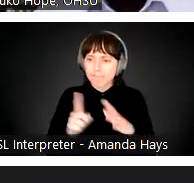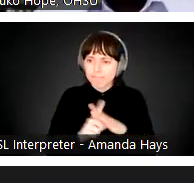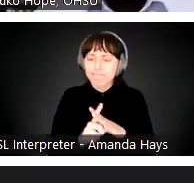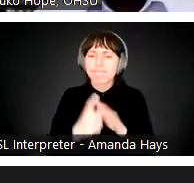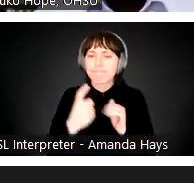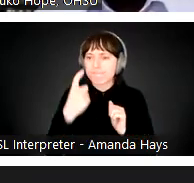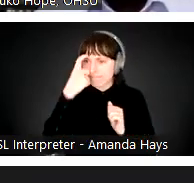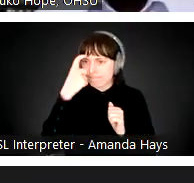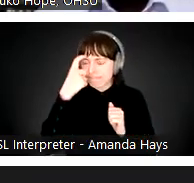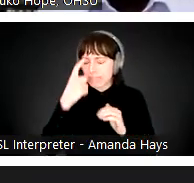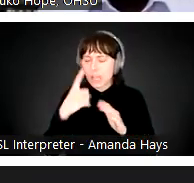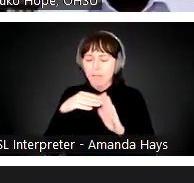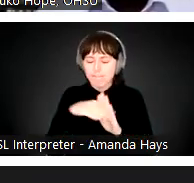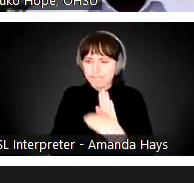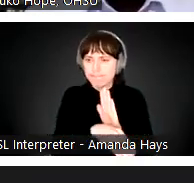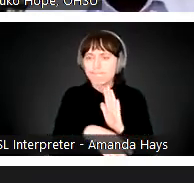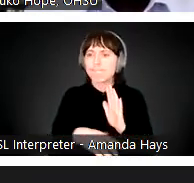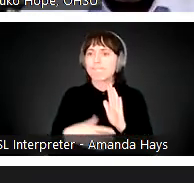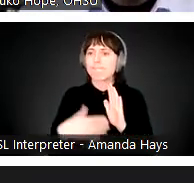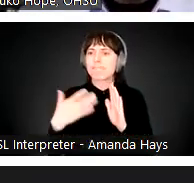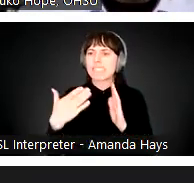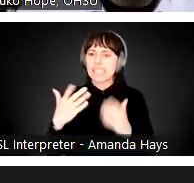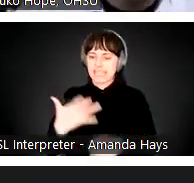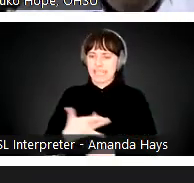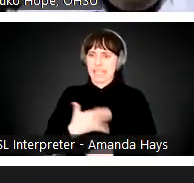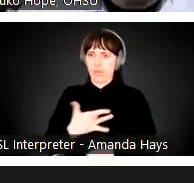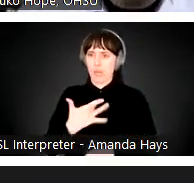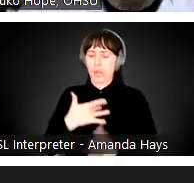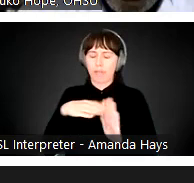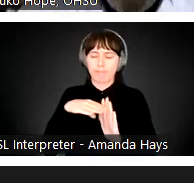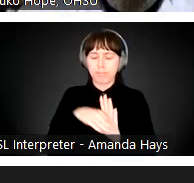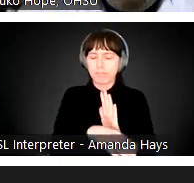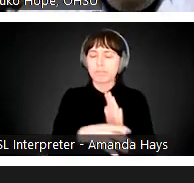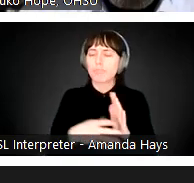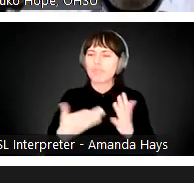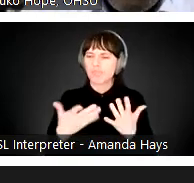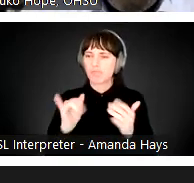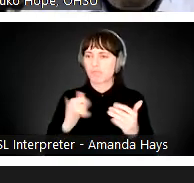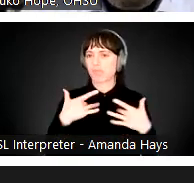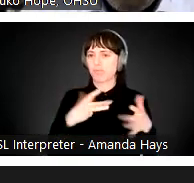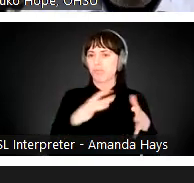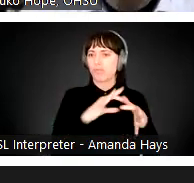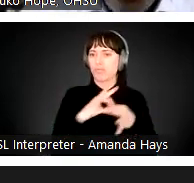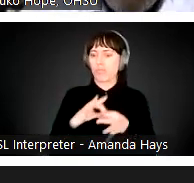as well. And so, post-exertional malaise is what we tend to call that. And it tends to go along with a physical